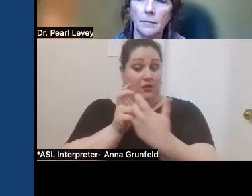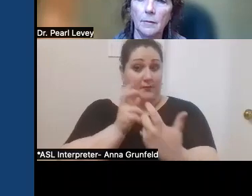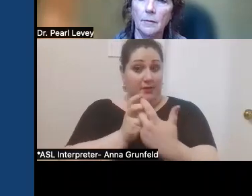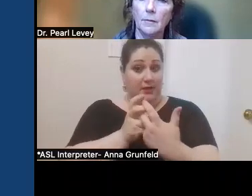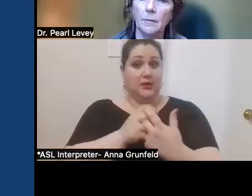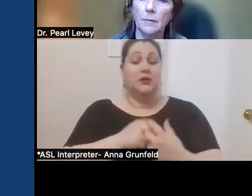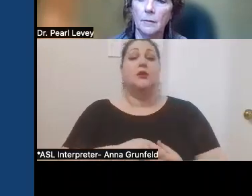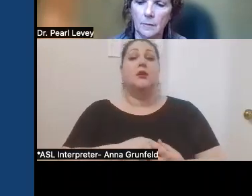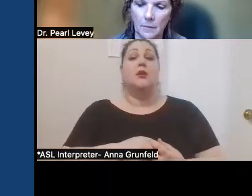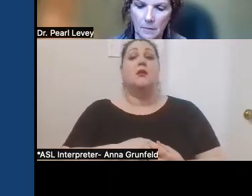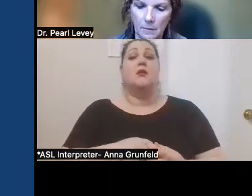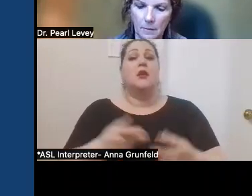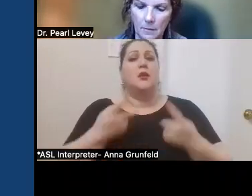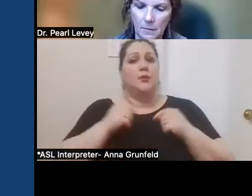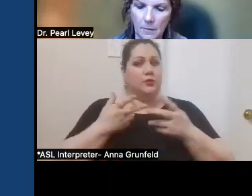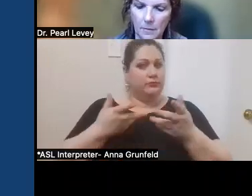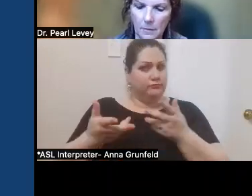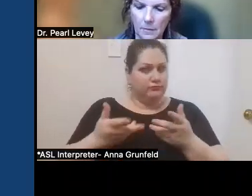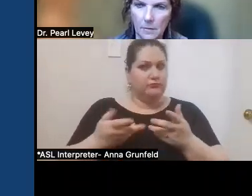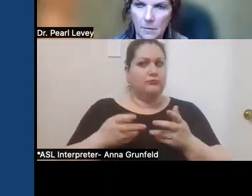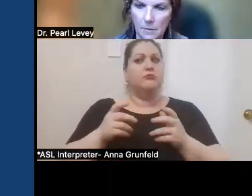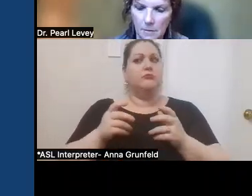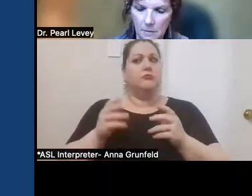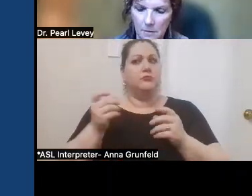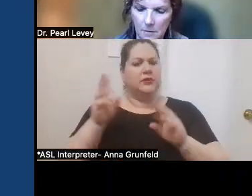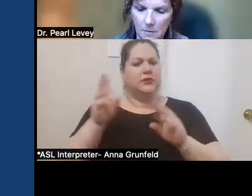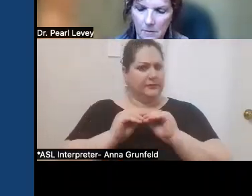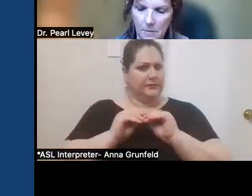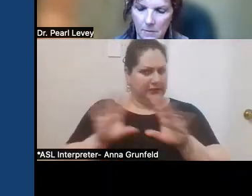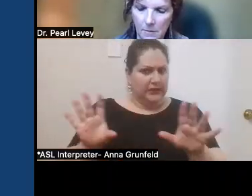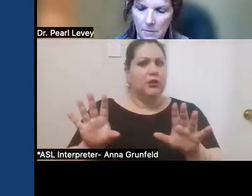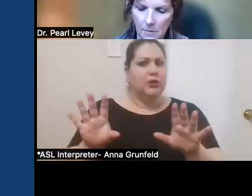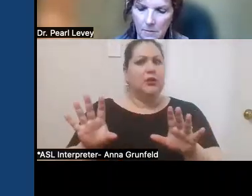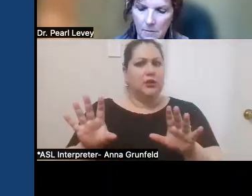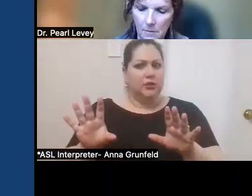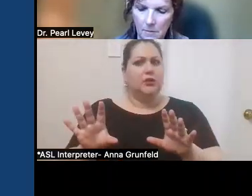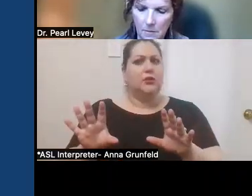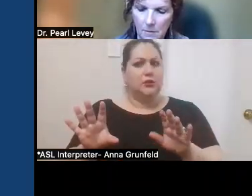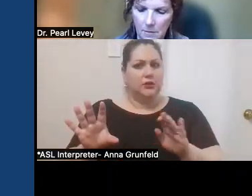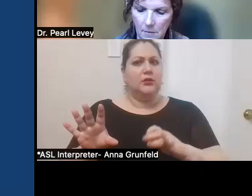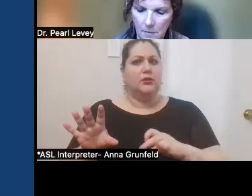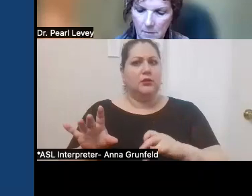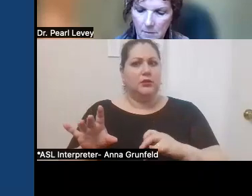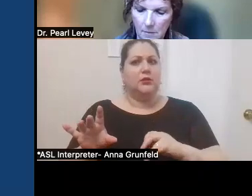try to be very, very clear that no, it comes back to it's, it's something that that has to be done.